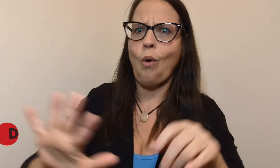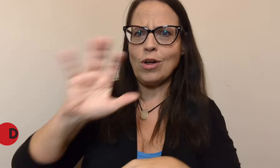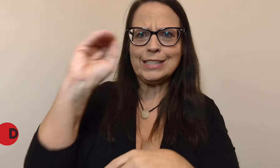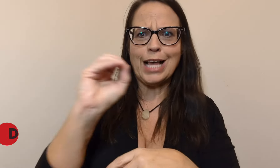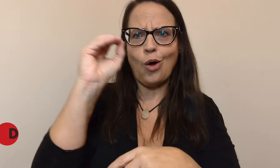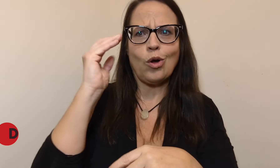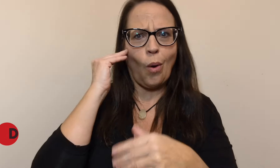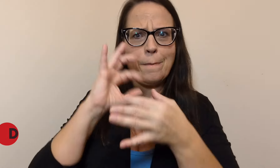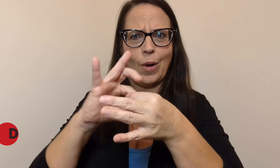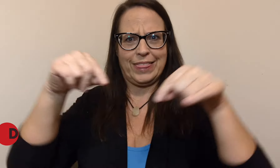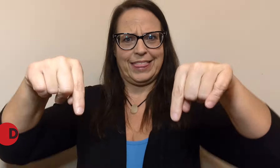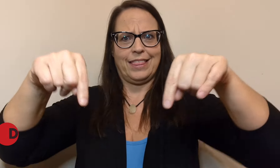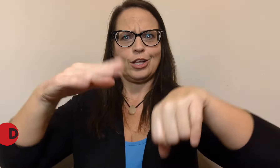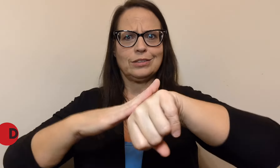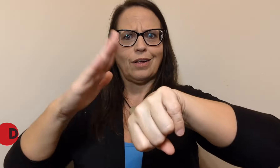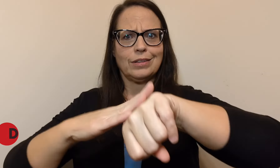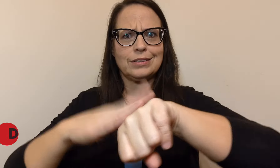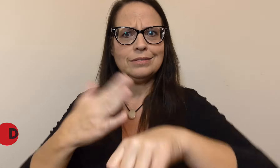in Ontario are aware of this consultation?